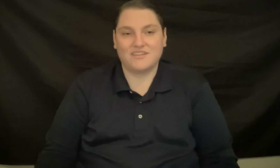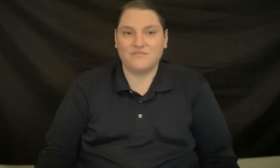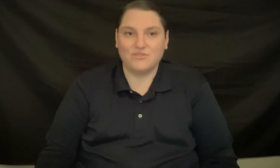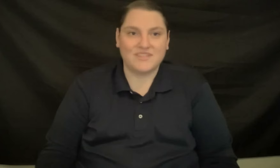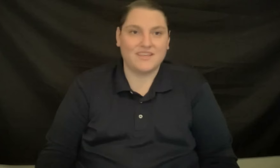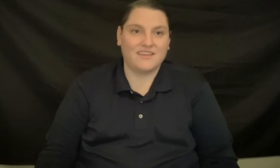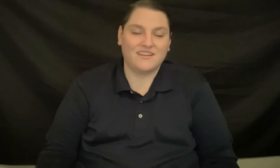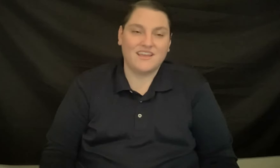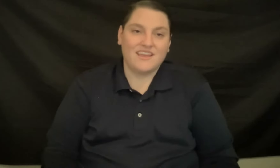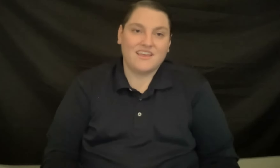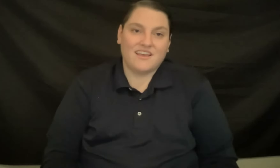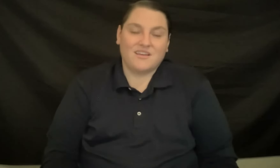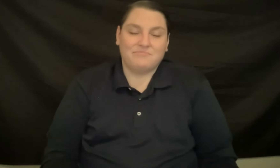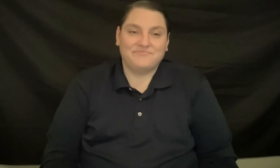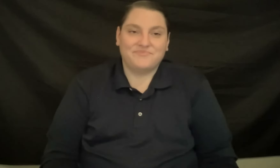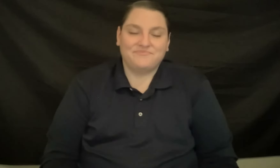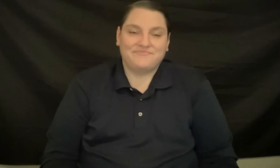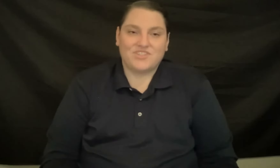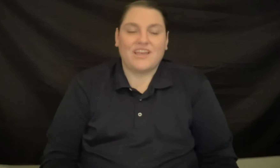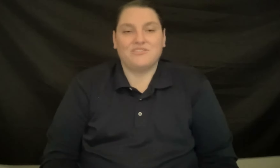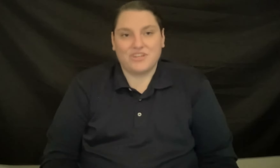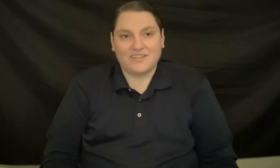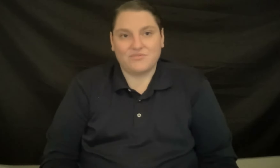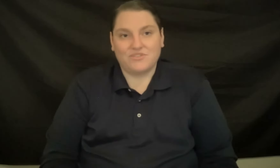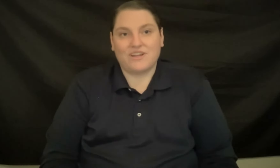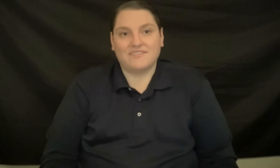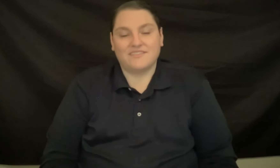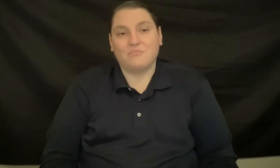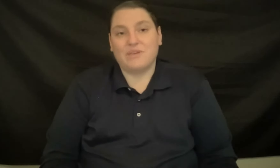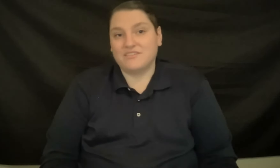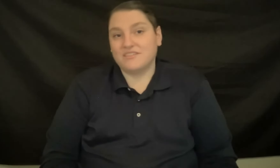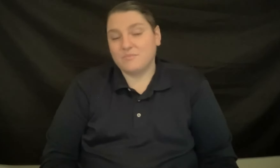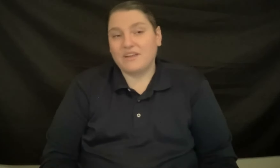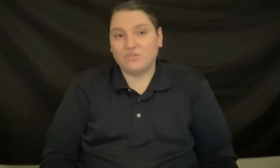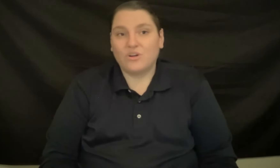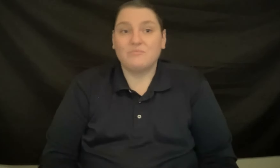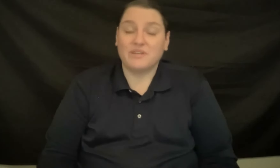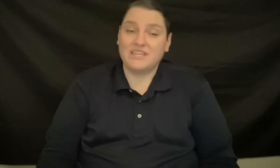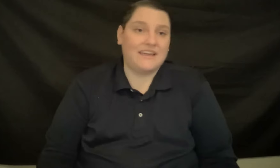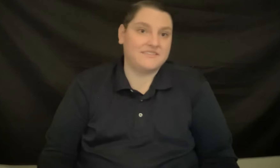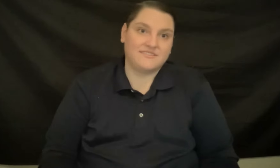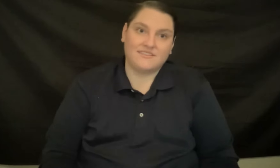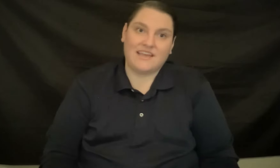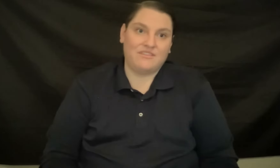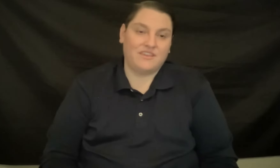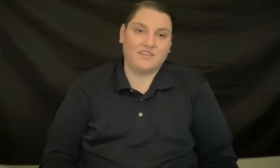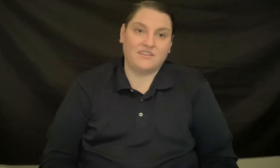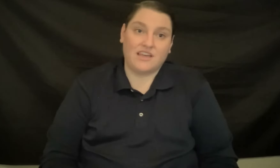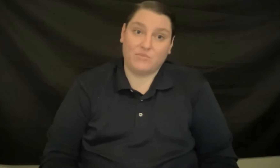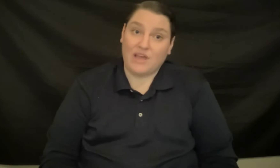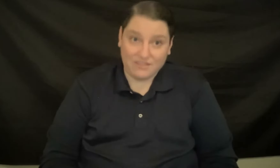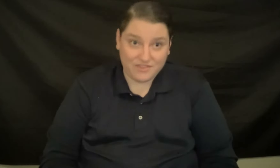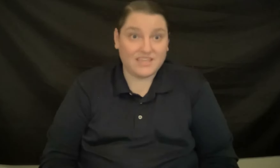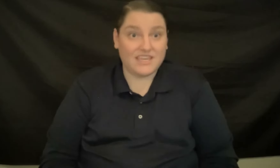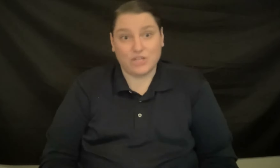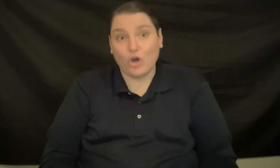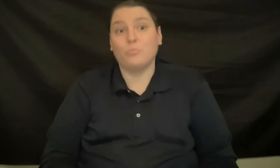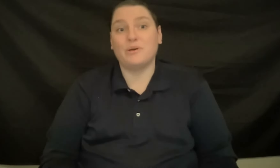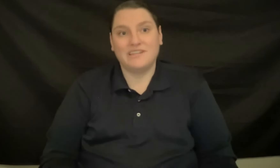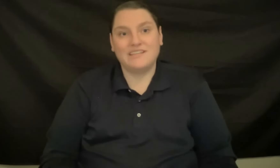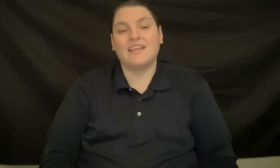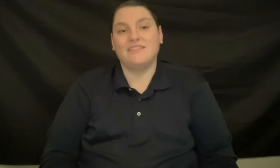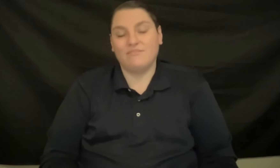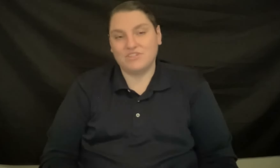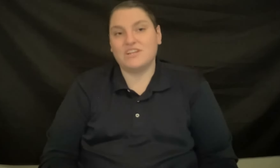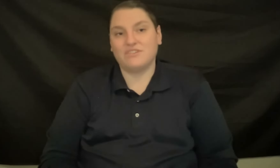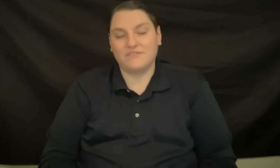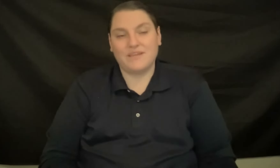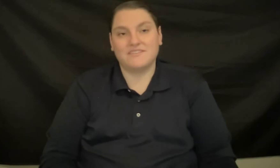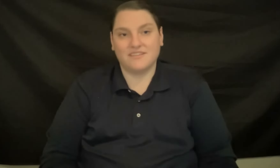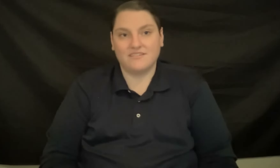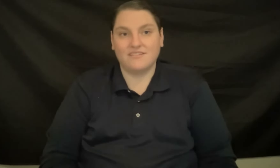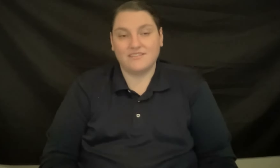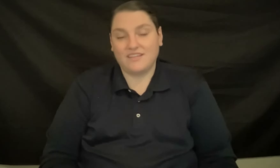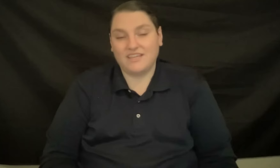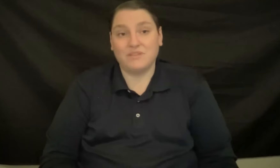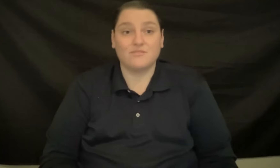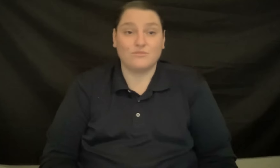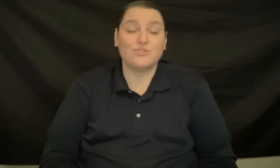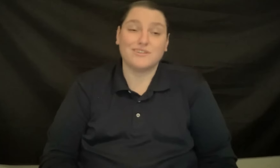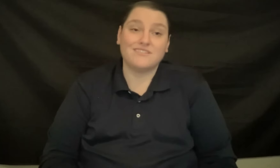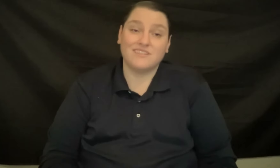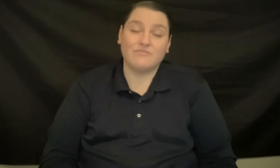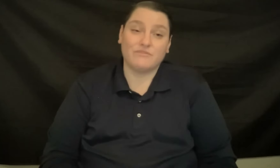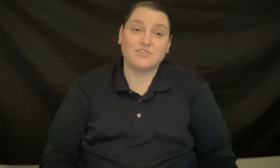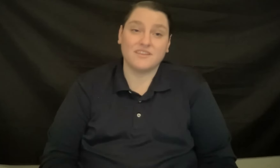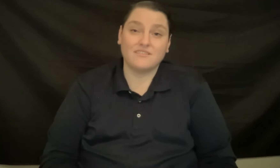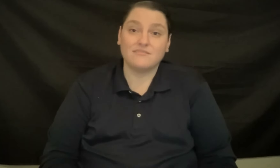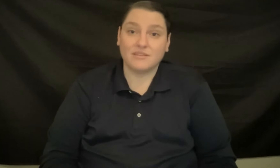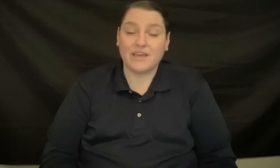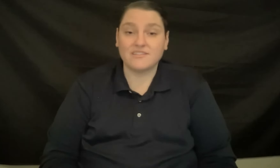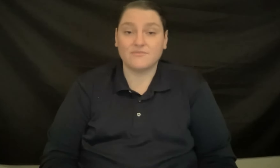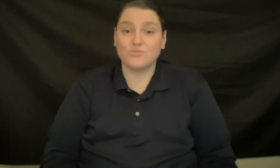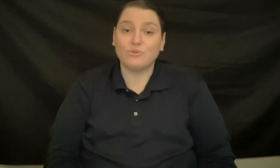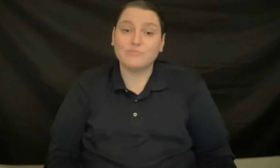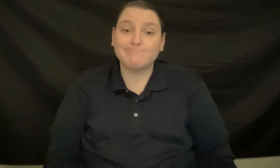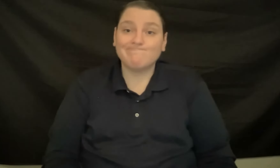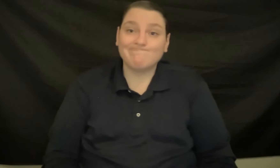Any time a person loses control of their legs due to disconnected spinal cord, the current regenerative medicine aims to reestablish that connection.